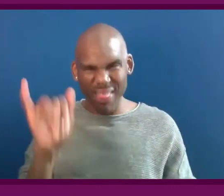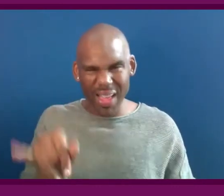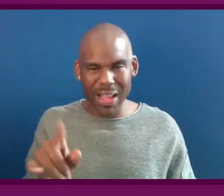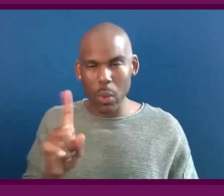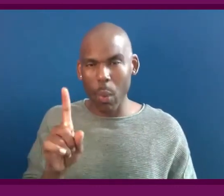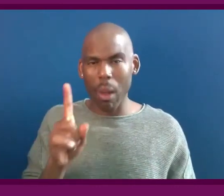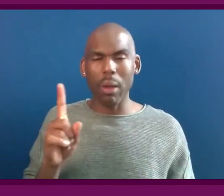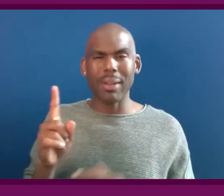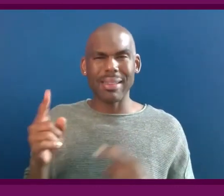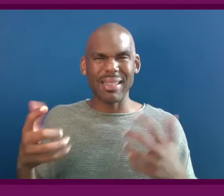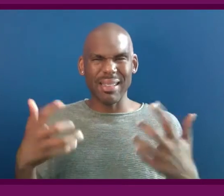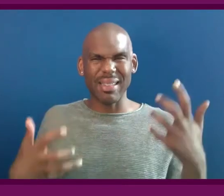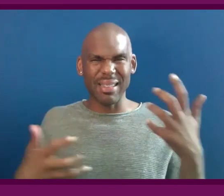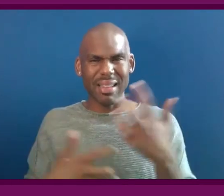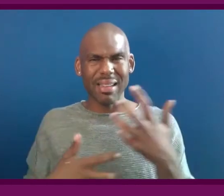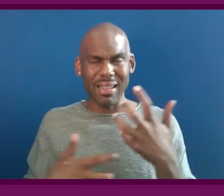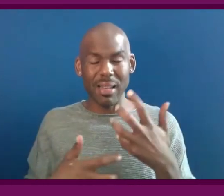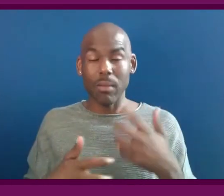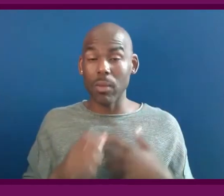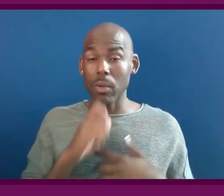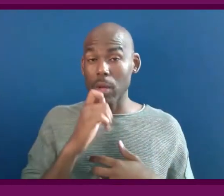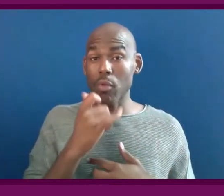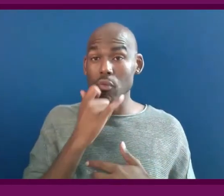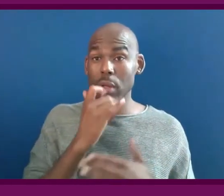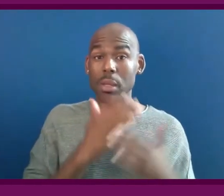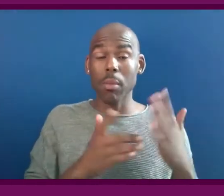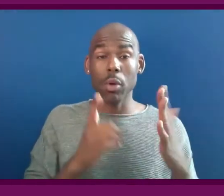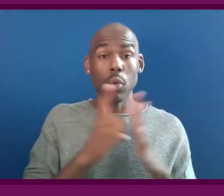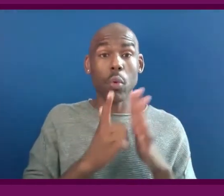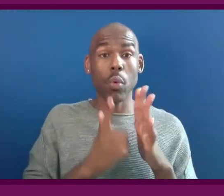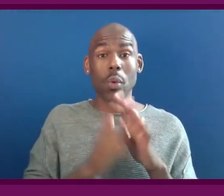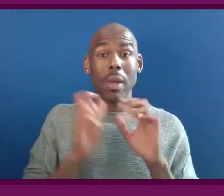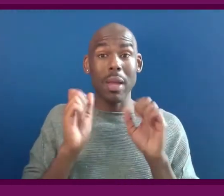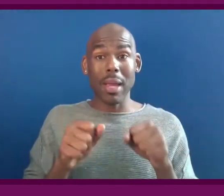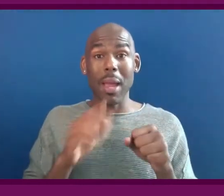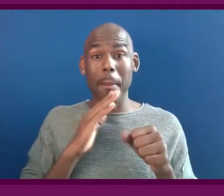I do think some, don't get me wrong, some of this legislation can be updated and written